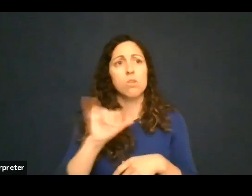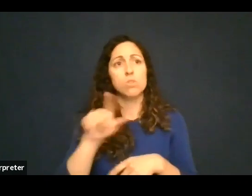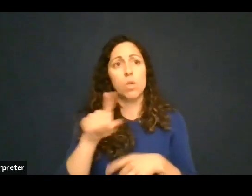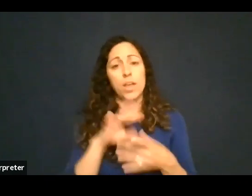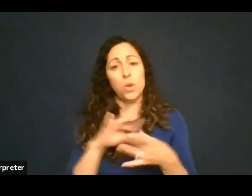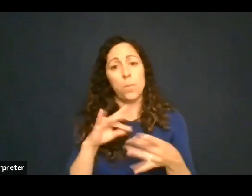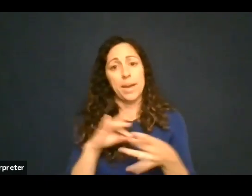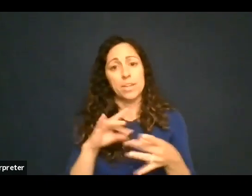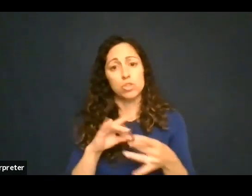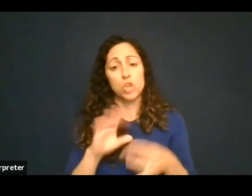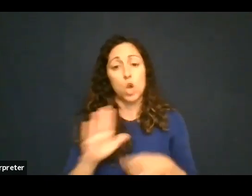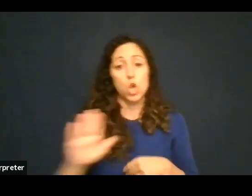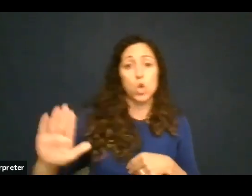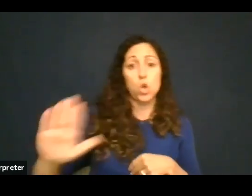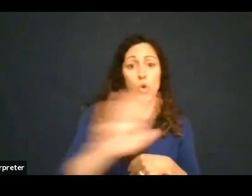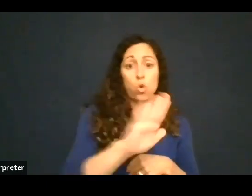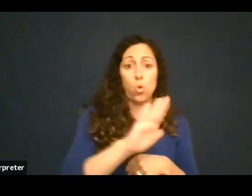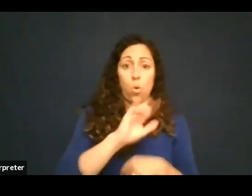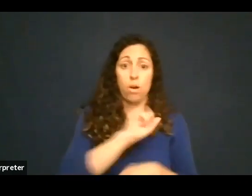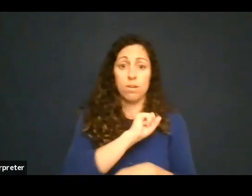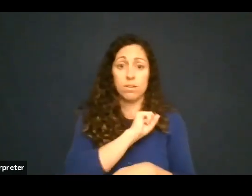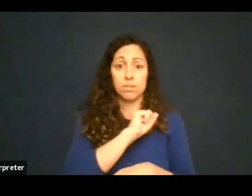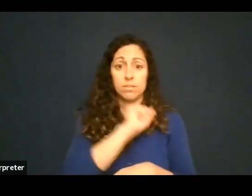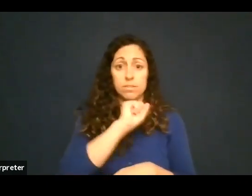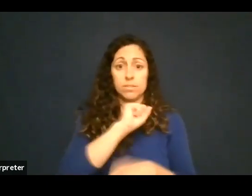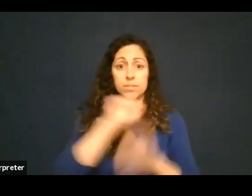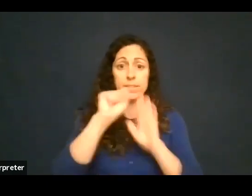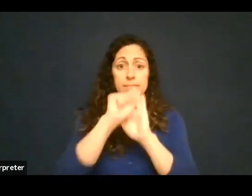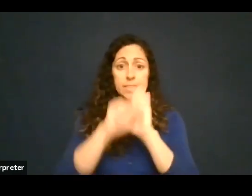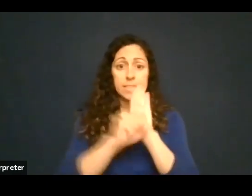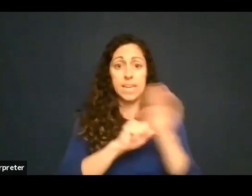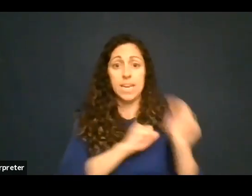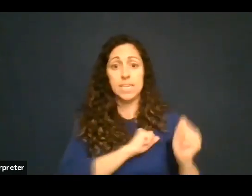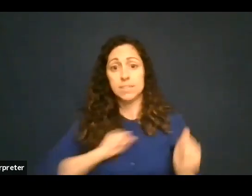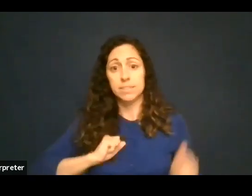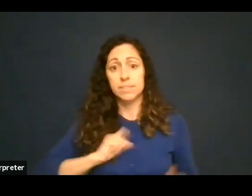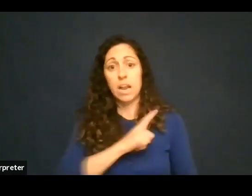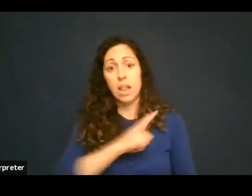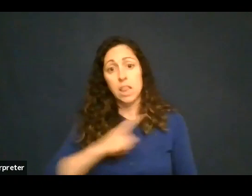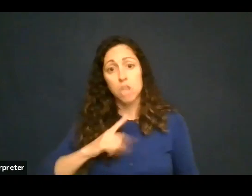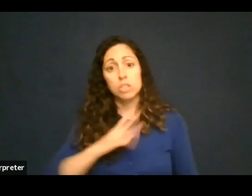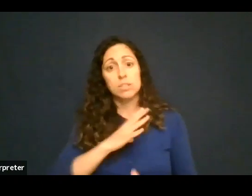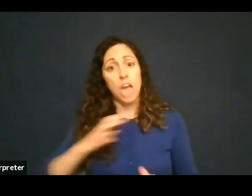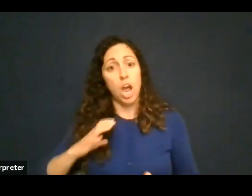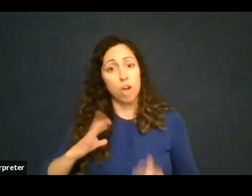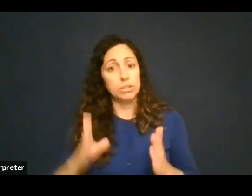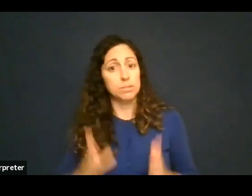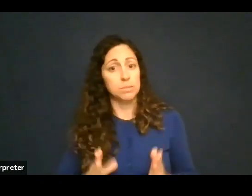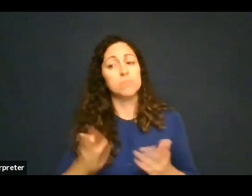in the states to put pressure on Congress to divert dollars towards Usher syndrome